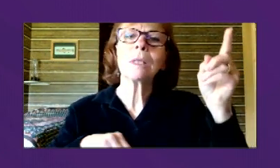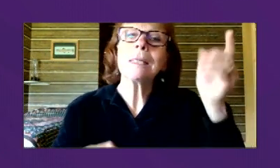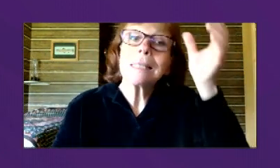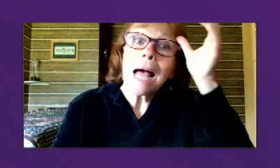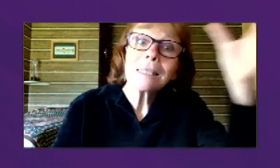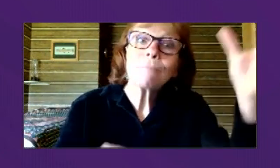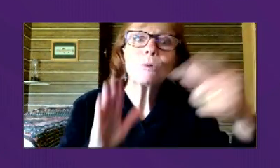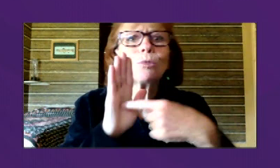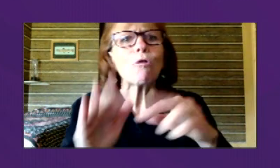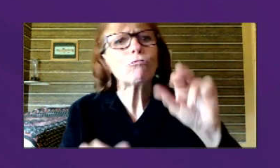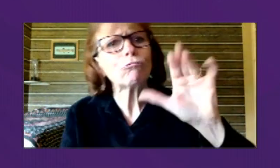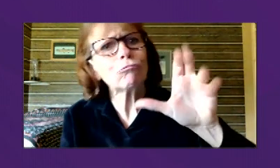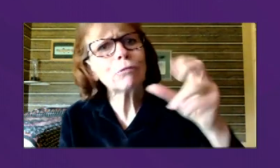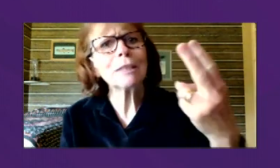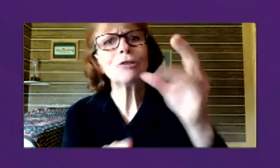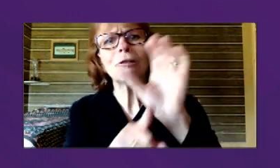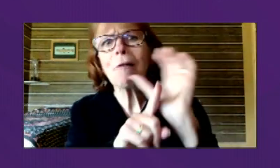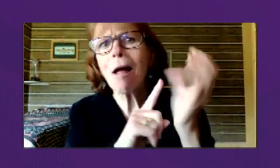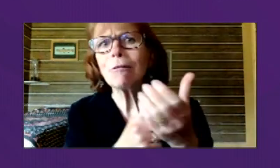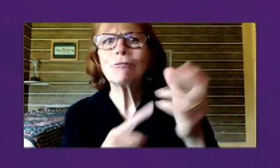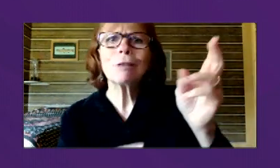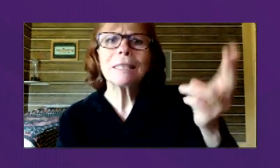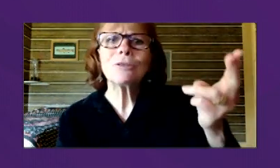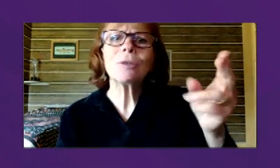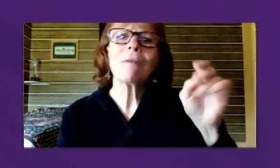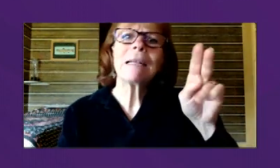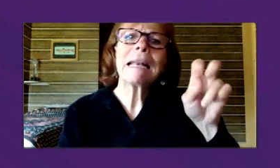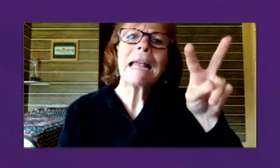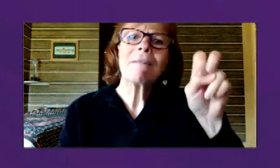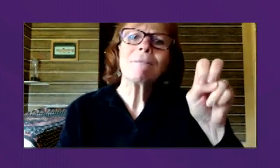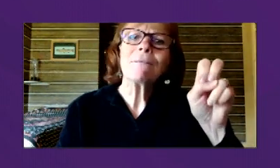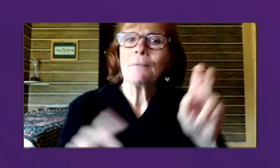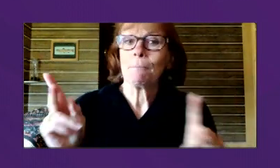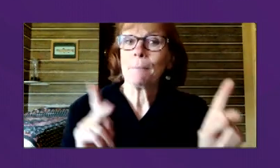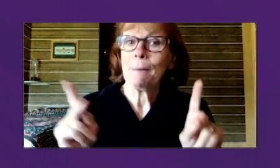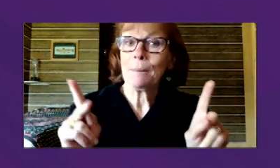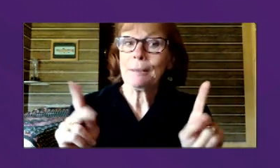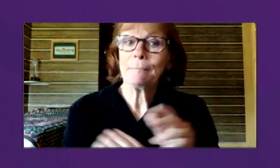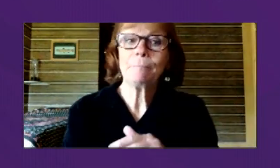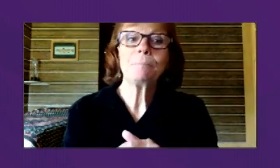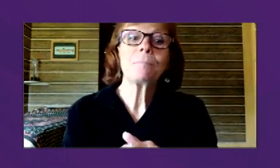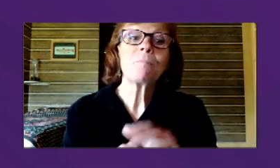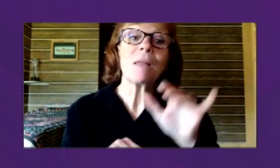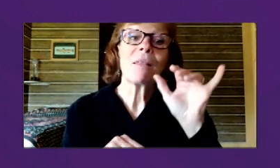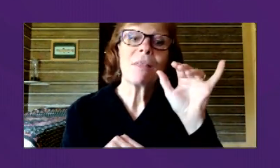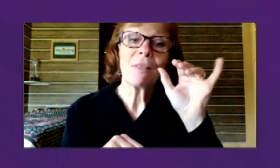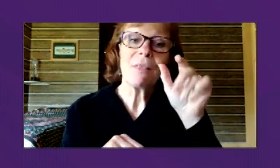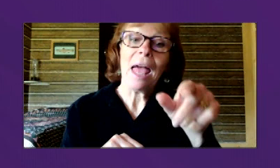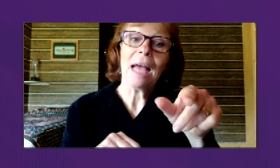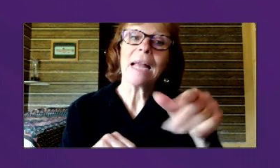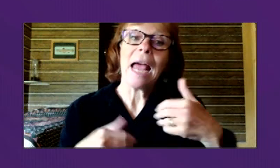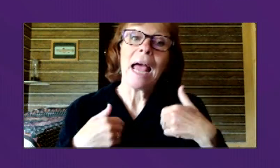and contemporary lives of Native peoples. NK360 provides educational materials, virtual student